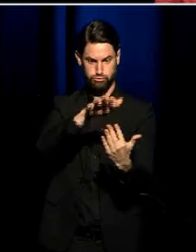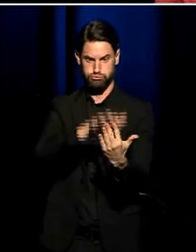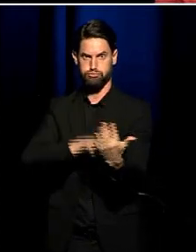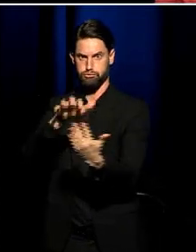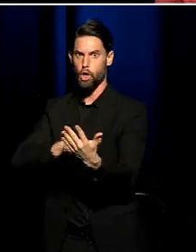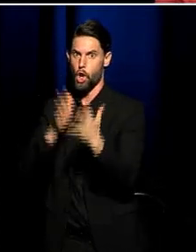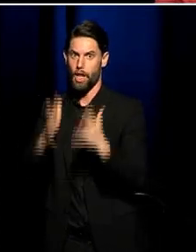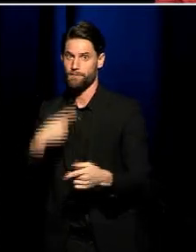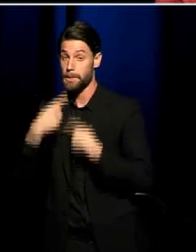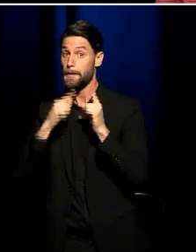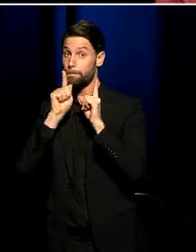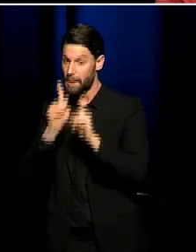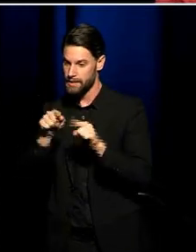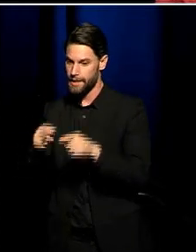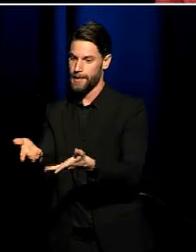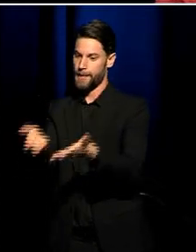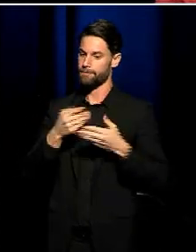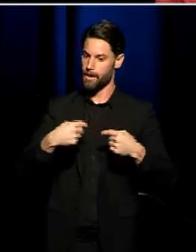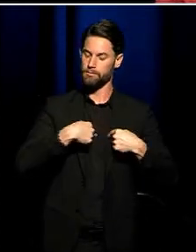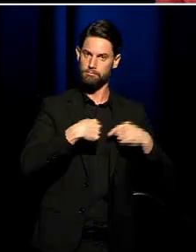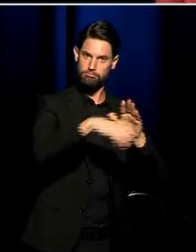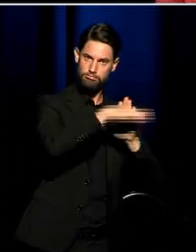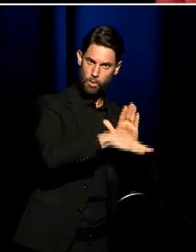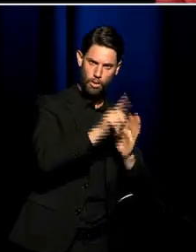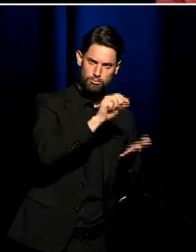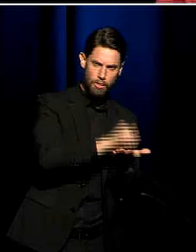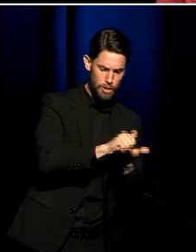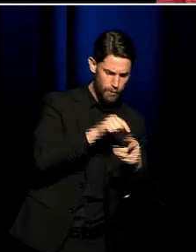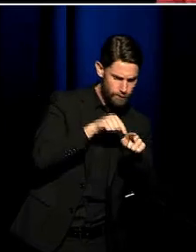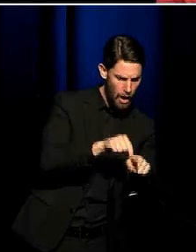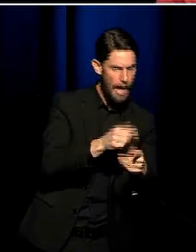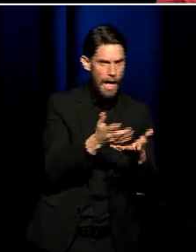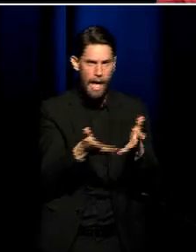Commission is required to perform and the manner in which it is to proceed.